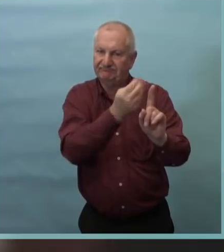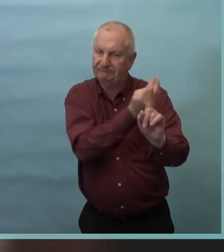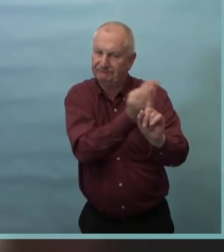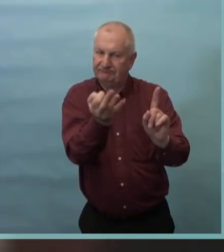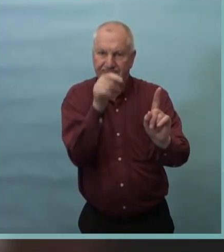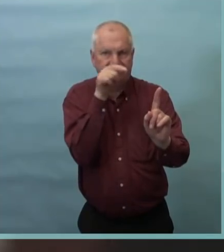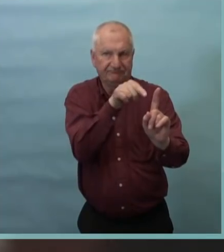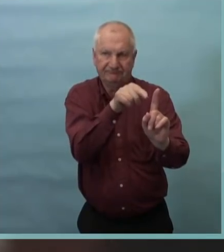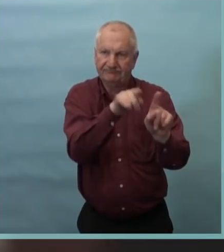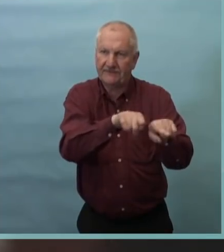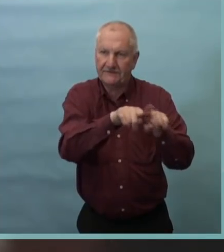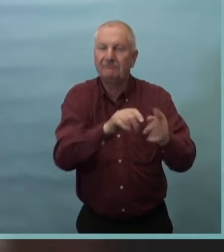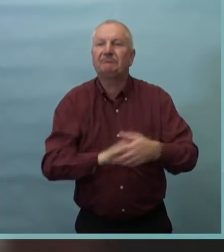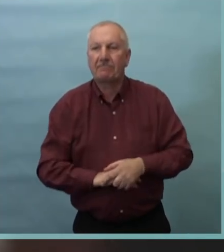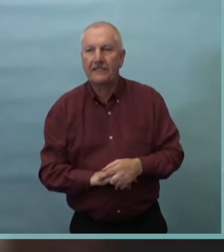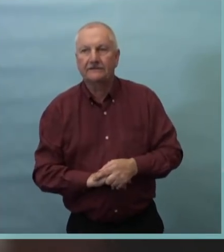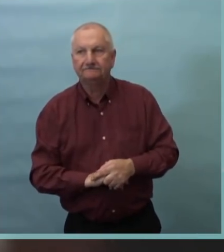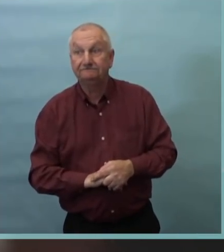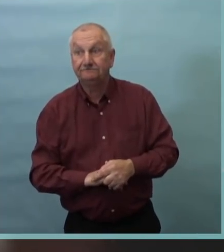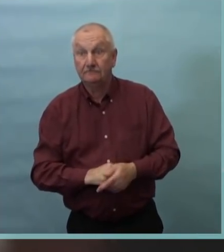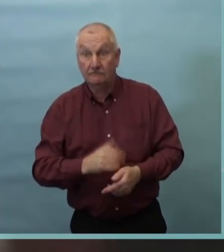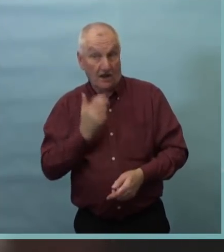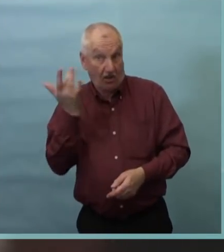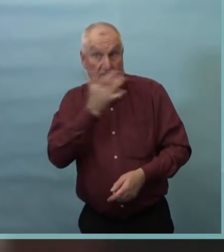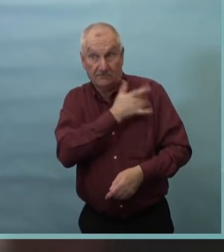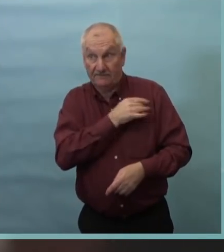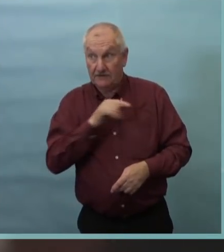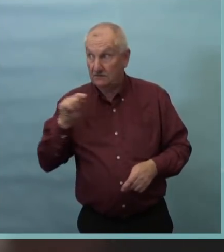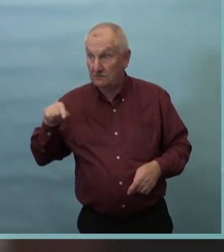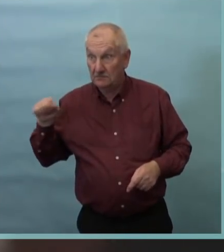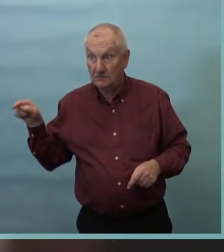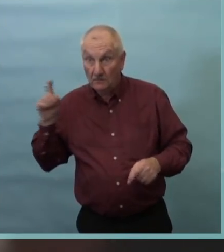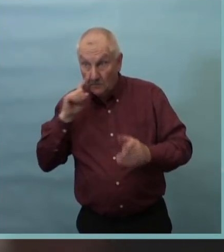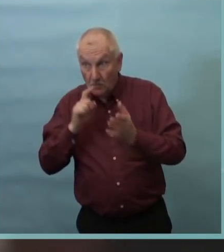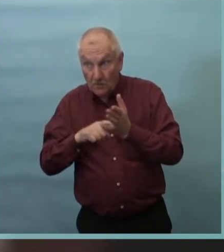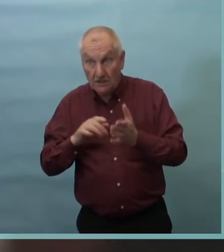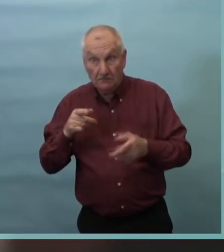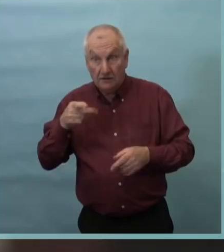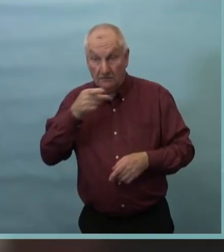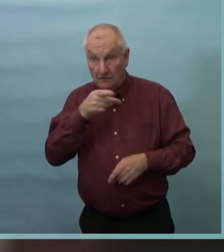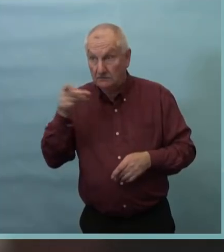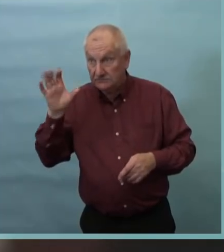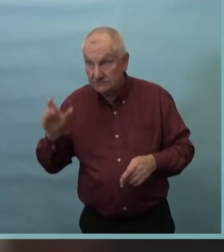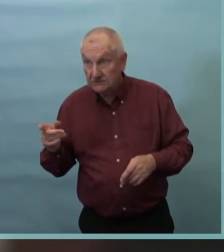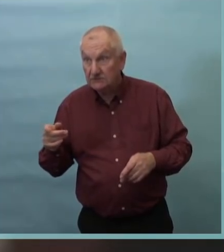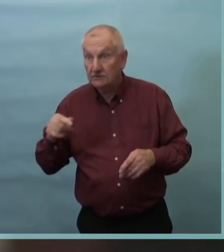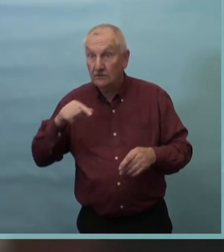path namely British Columbia but also Ontario's looking at it as well is that